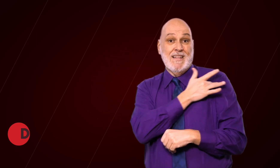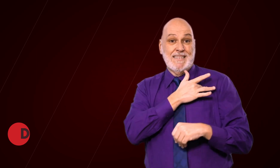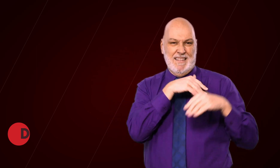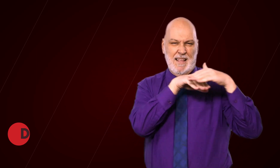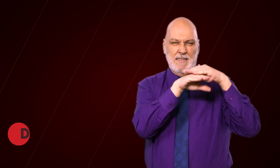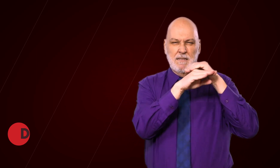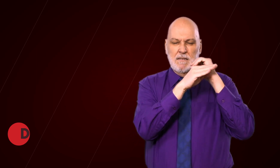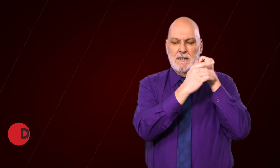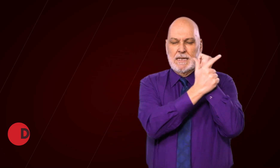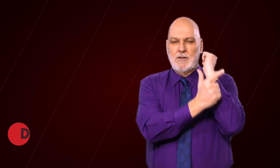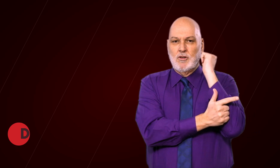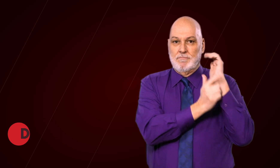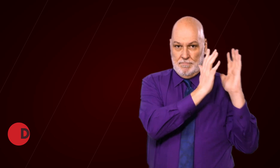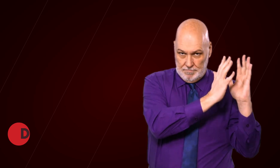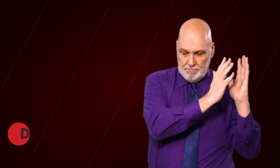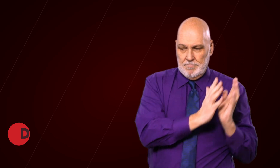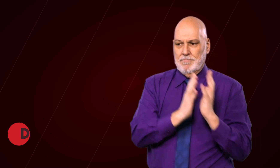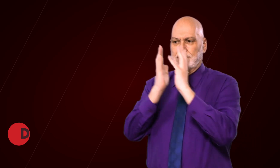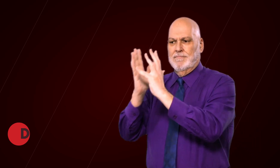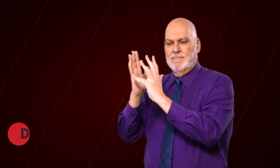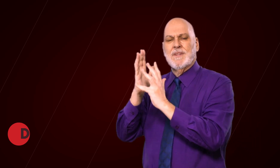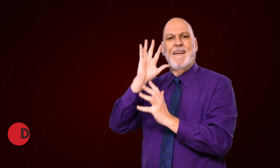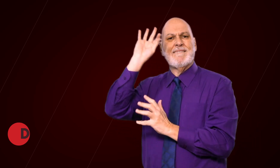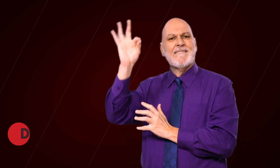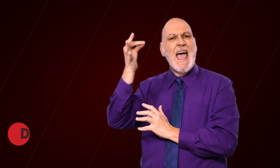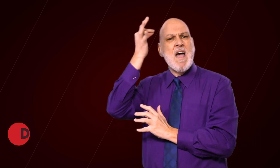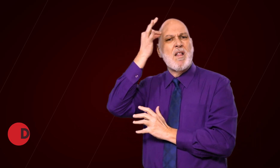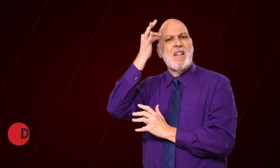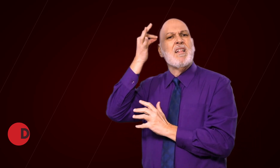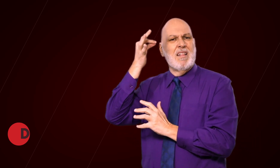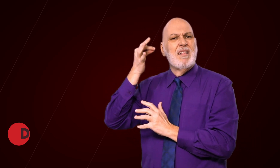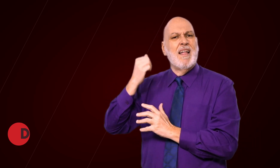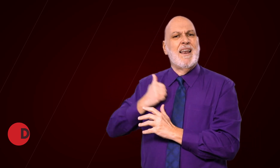accessibility legislation in a province,